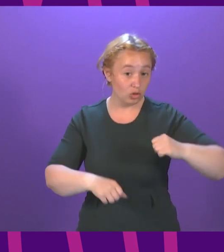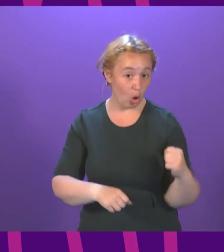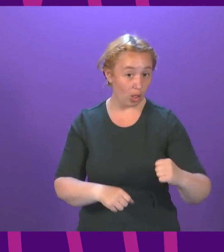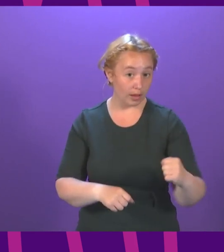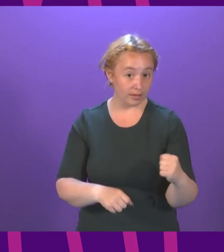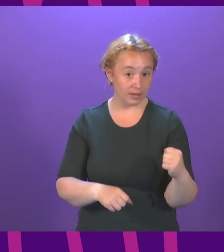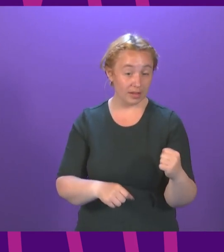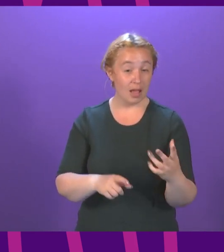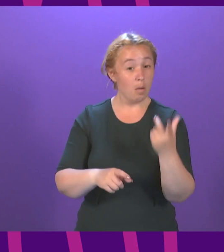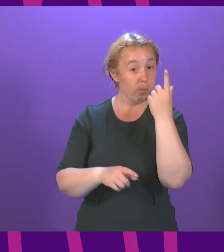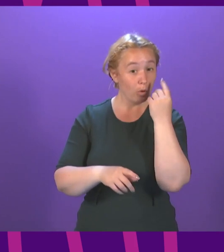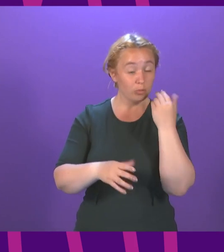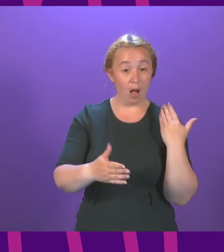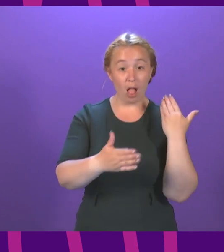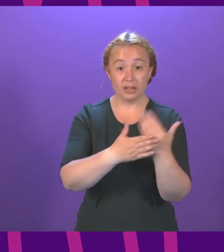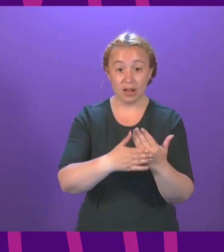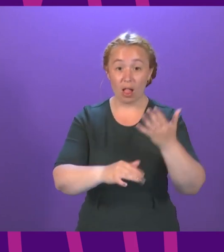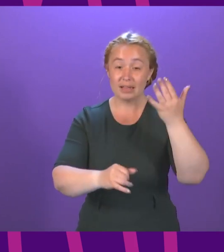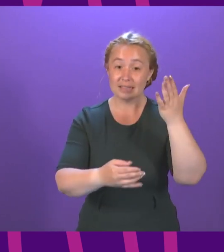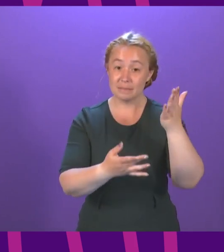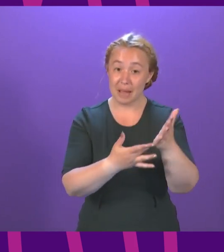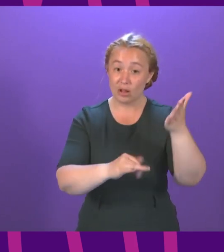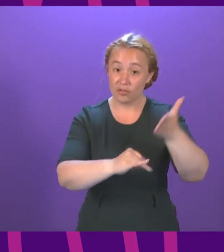until the middle of September to double vaccinate all adults, will the First Minister tell the